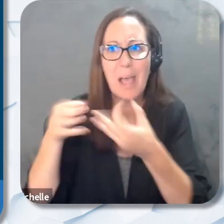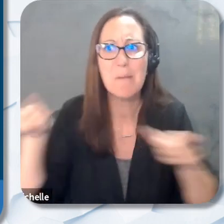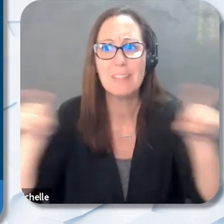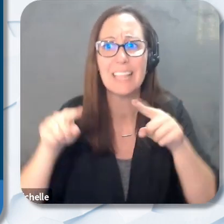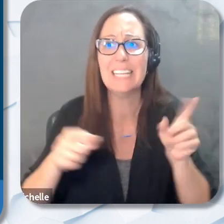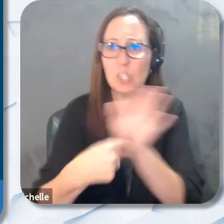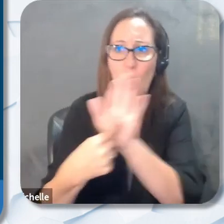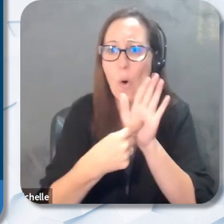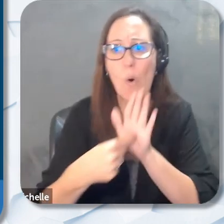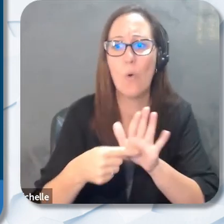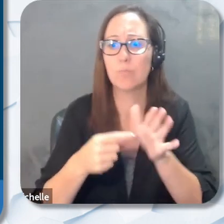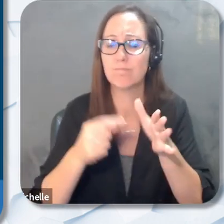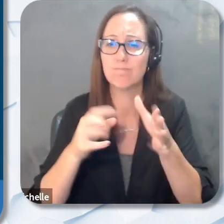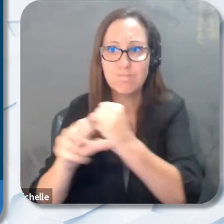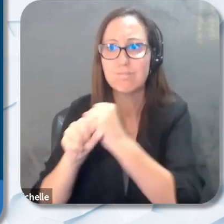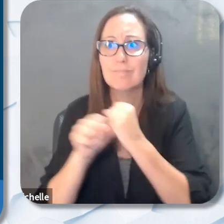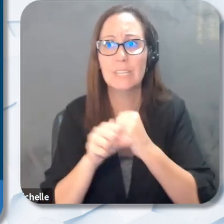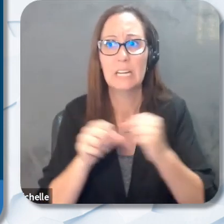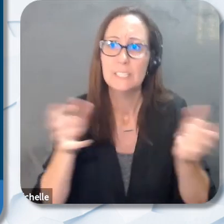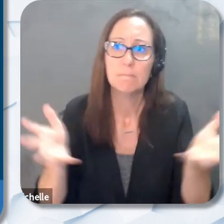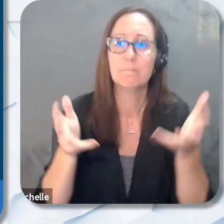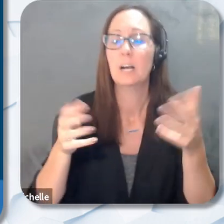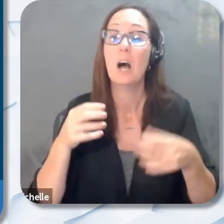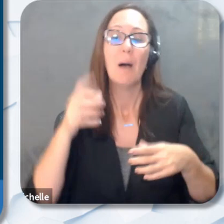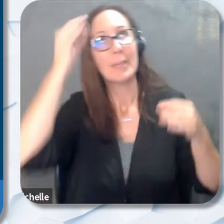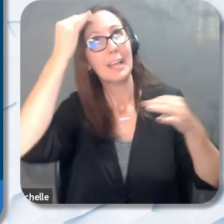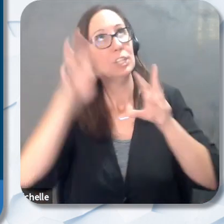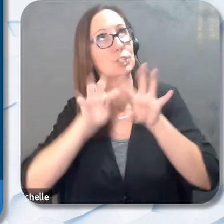i'm thinking about the survey there was taking that show there 4%